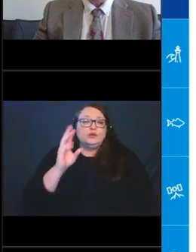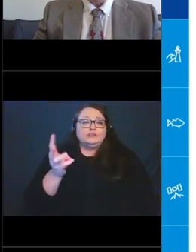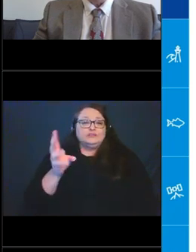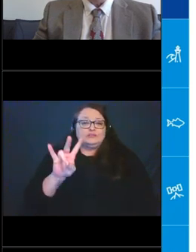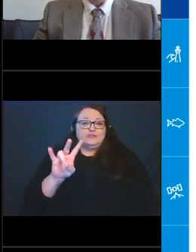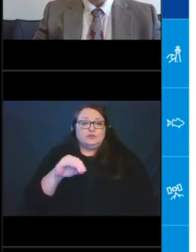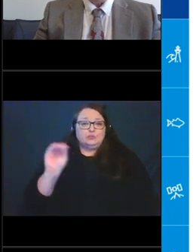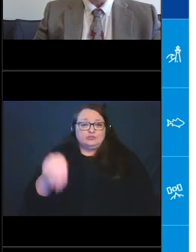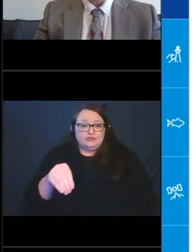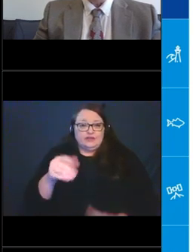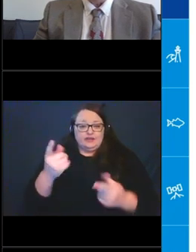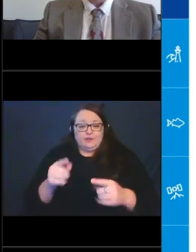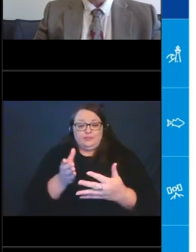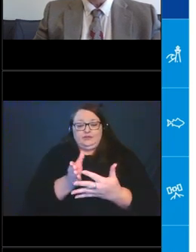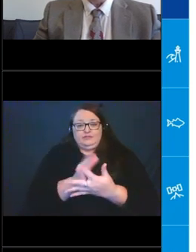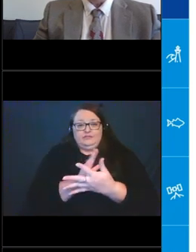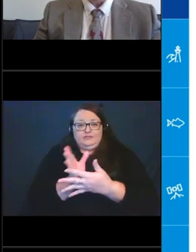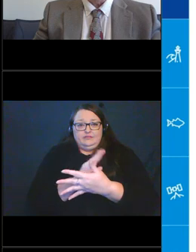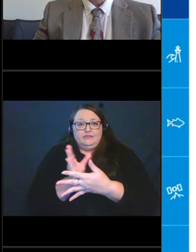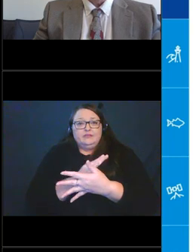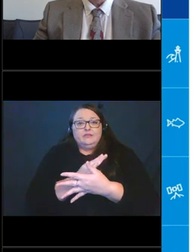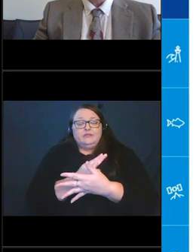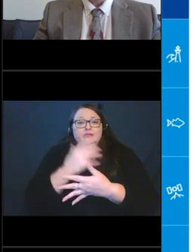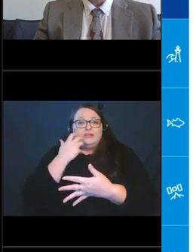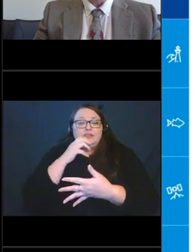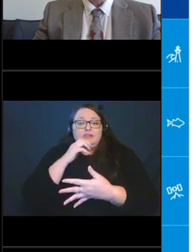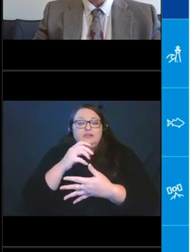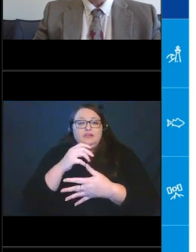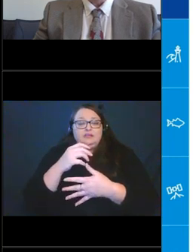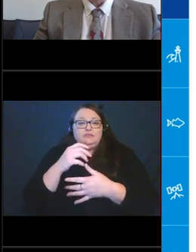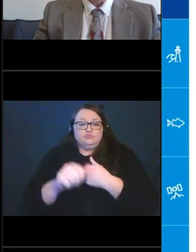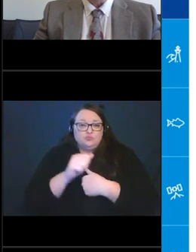have occurred and red and magenta categories of HeatRisk provides the decision maker with